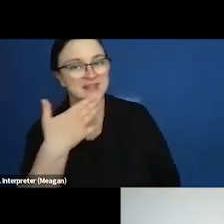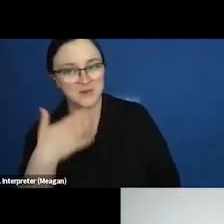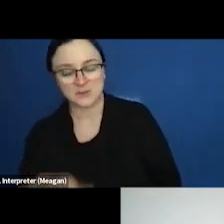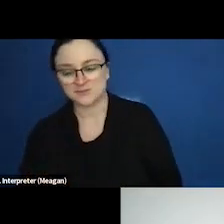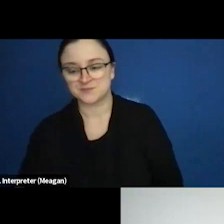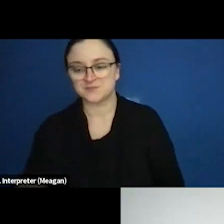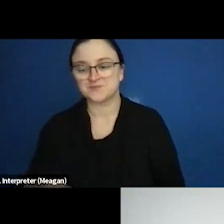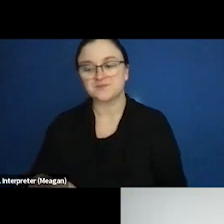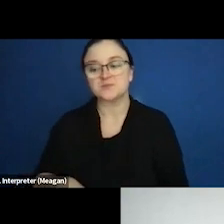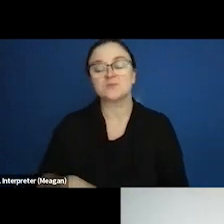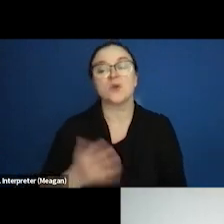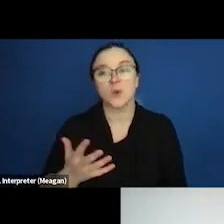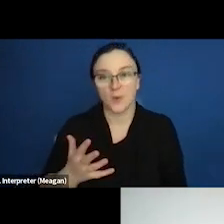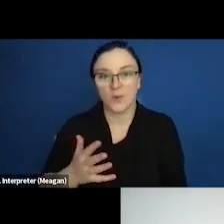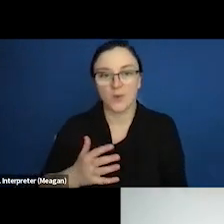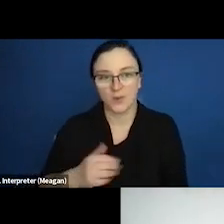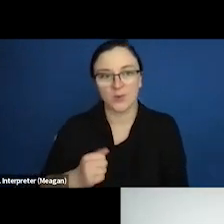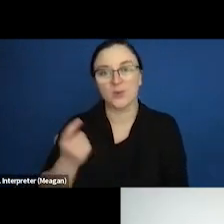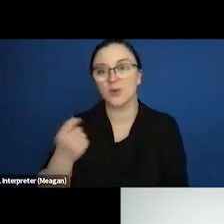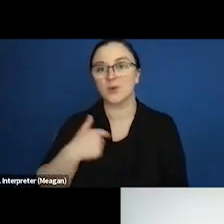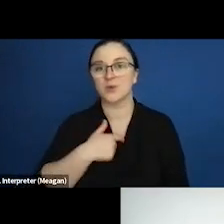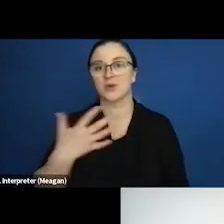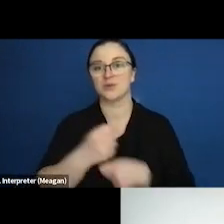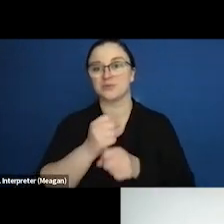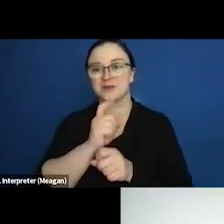And so what we want to ensure here is that...